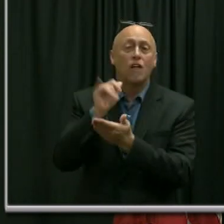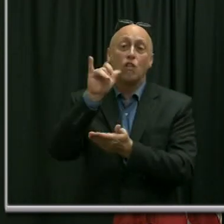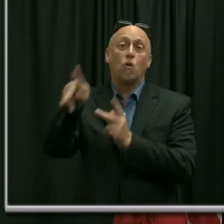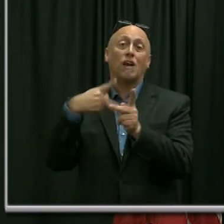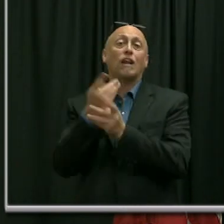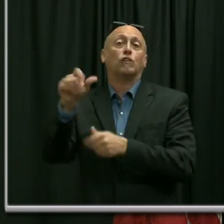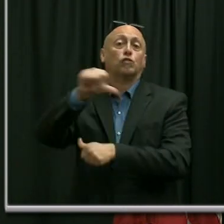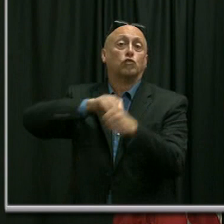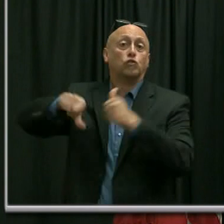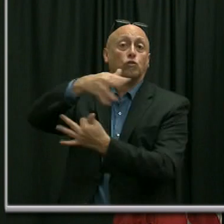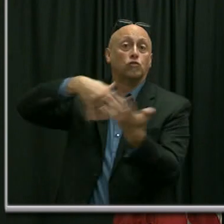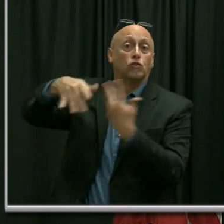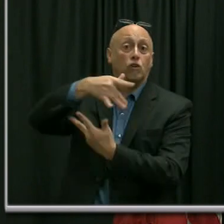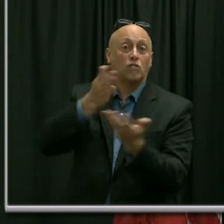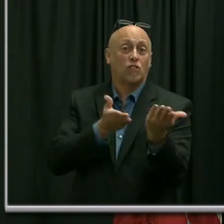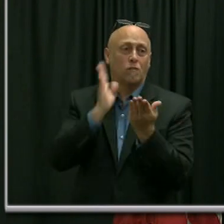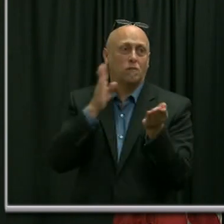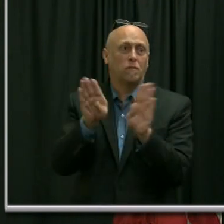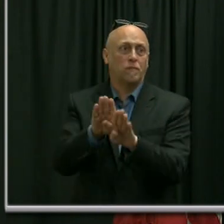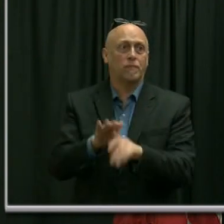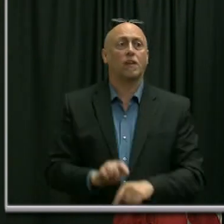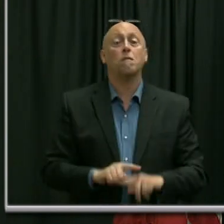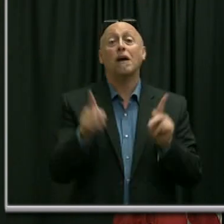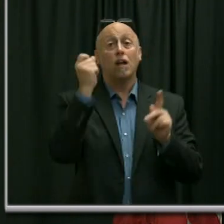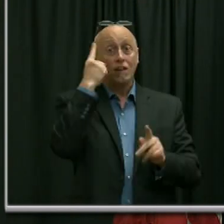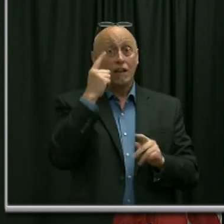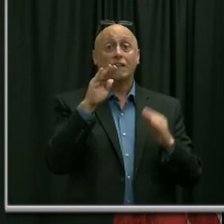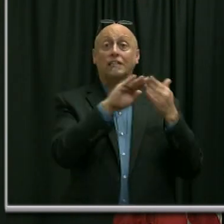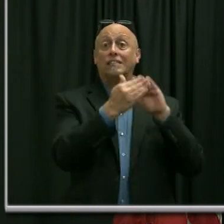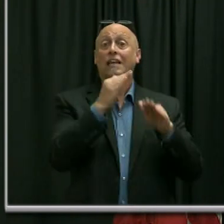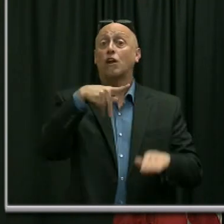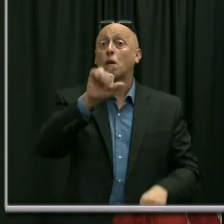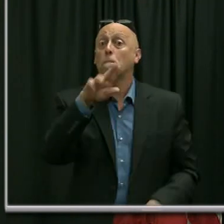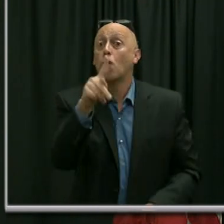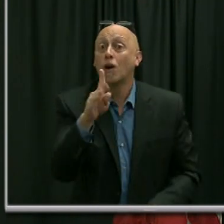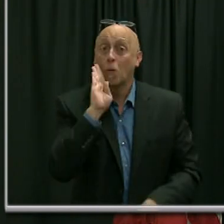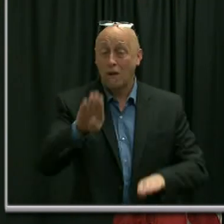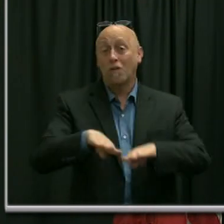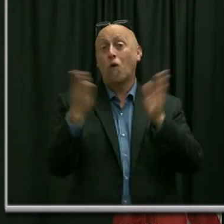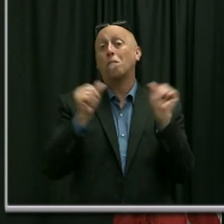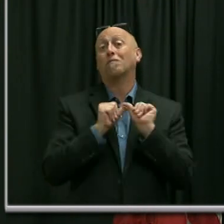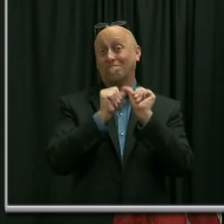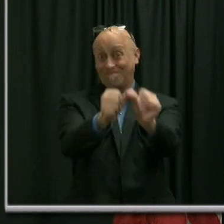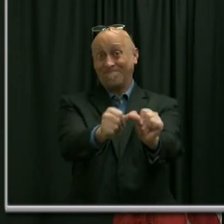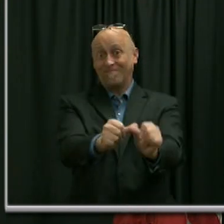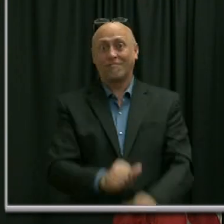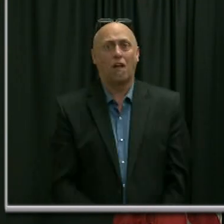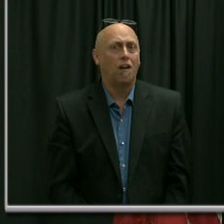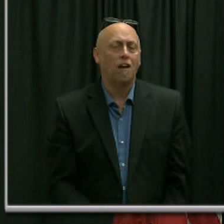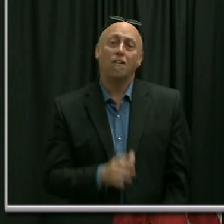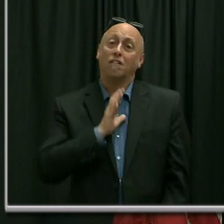MORE THAN TEN PEOPLE WILL BE PROHIBITED. CITY PARKS HOWEVER WILL STAY OPEN. SO NOW IT'S